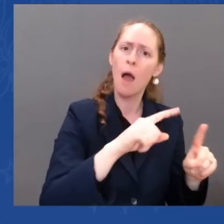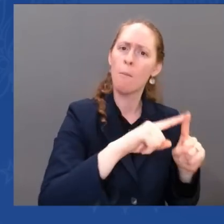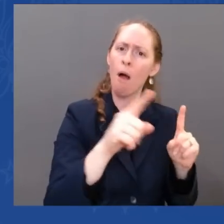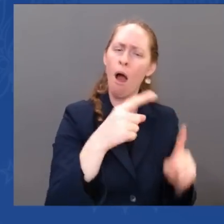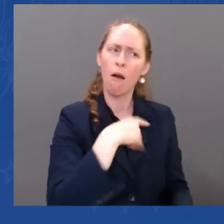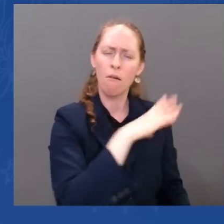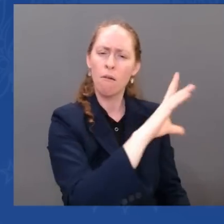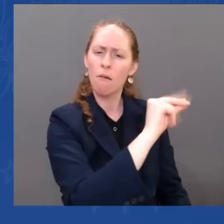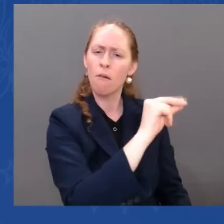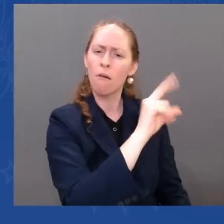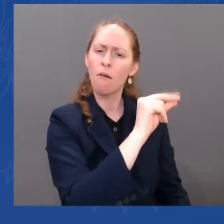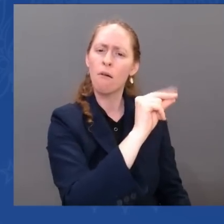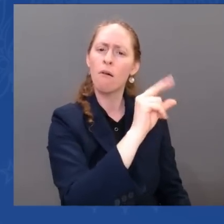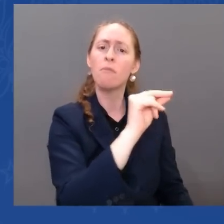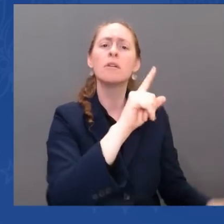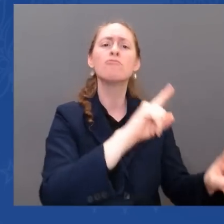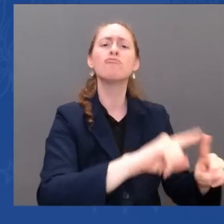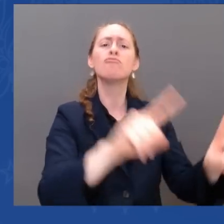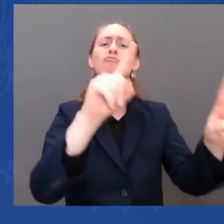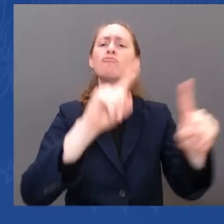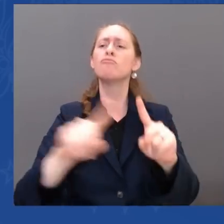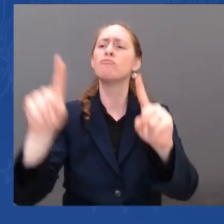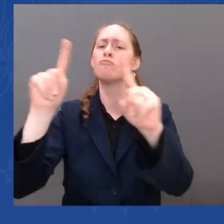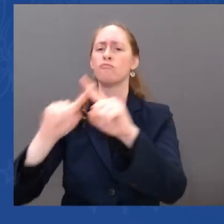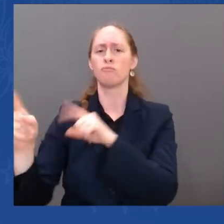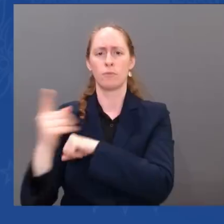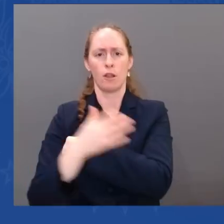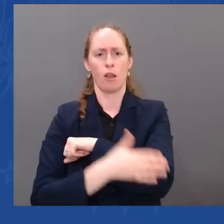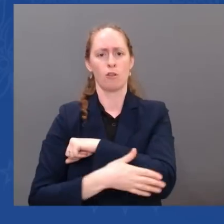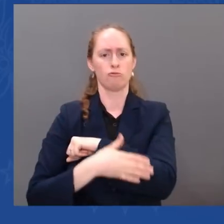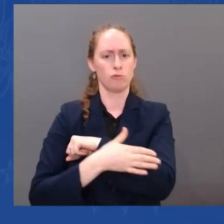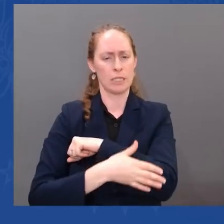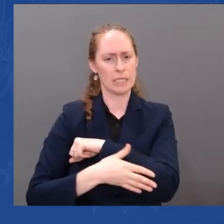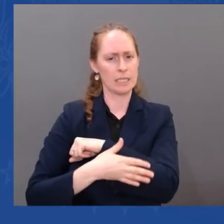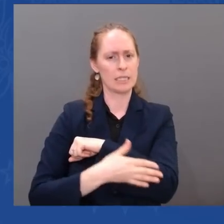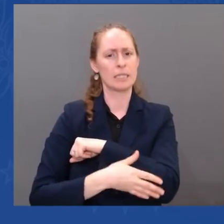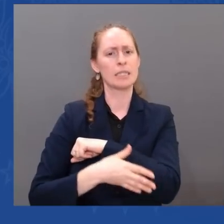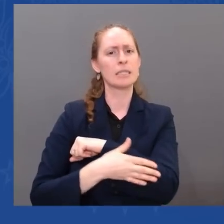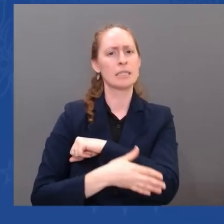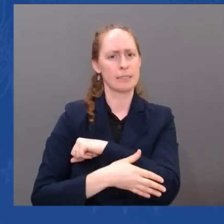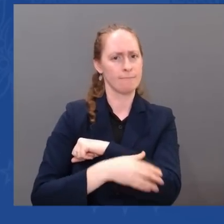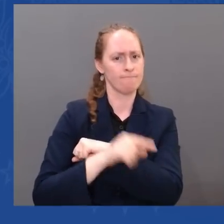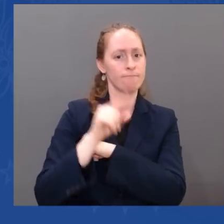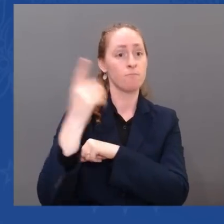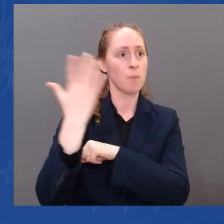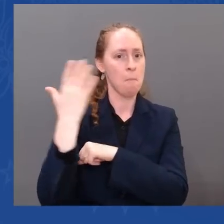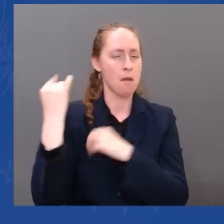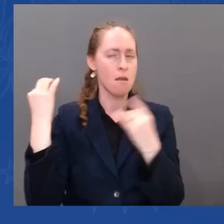that any violation of sovereignty will be met by a unified and a forceful response.